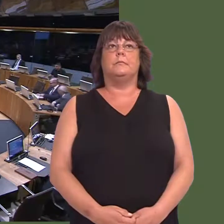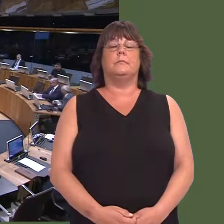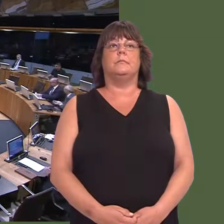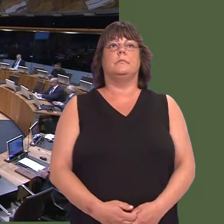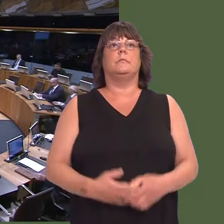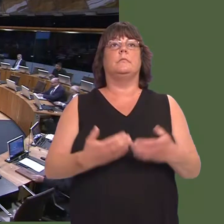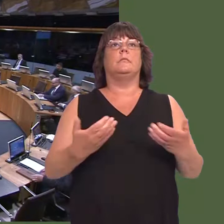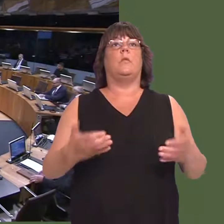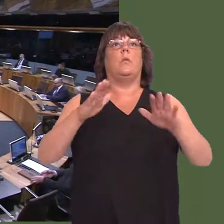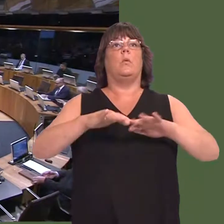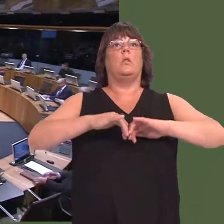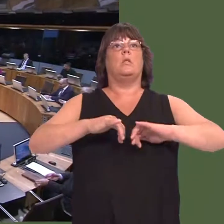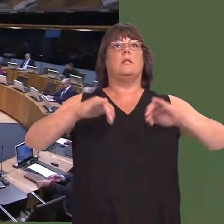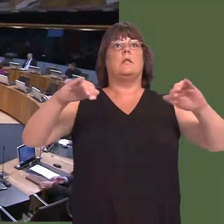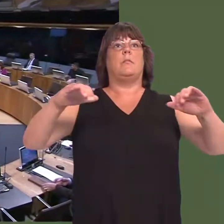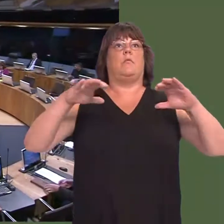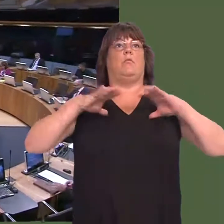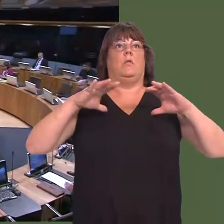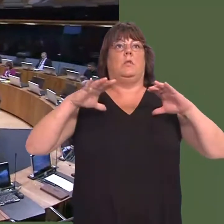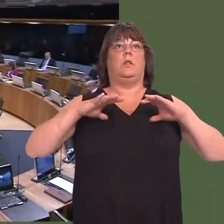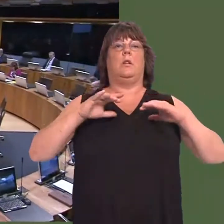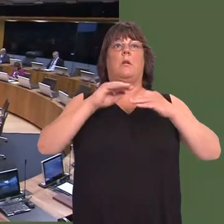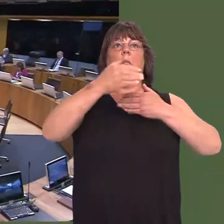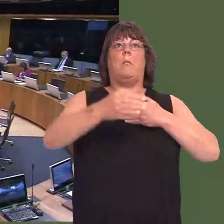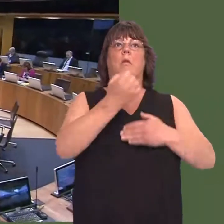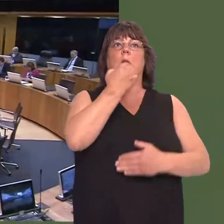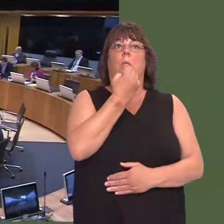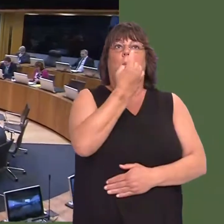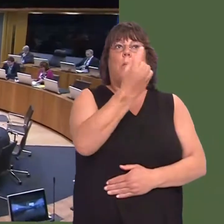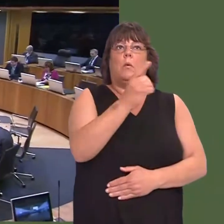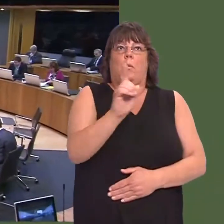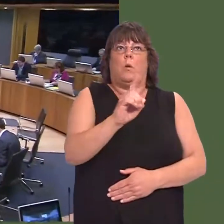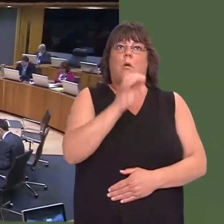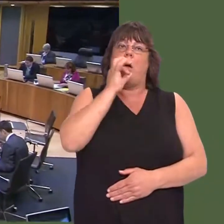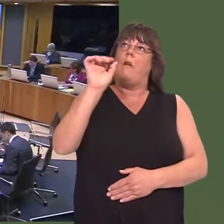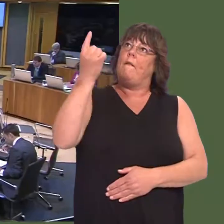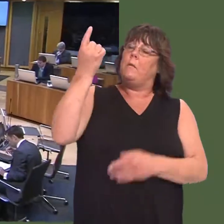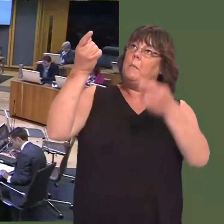Y Llywydd / The Llywydd: The first item on our agenda this afternoon is questions to